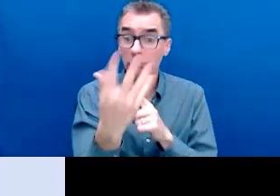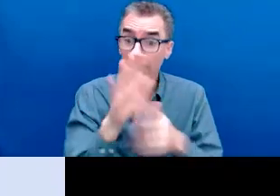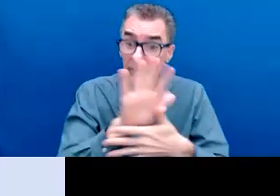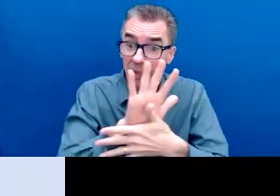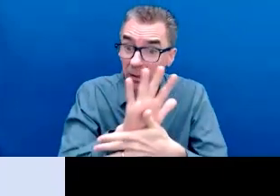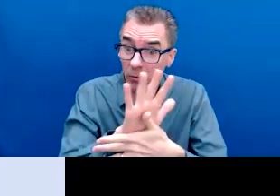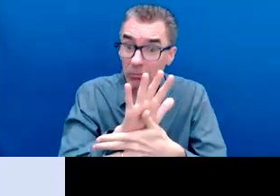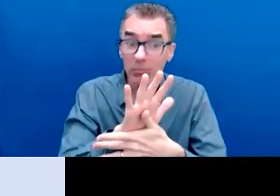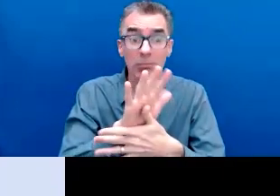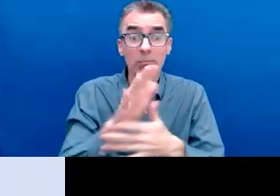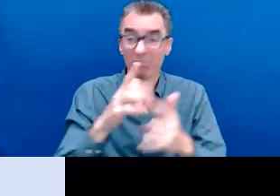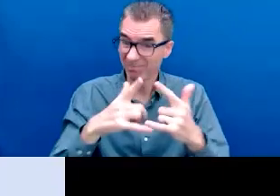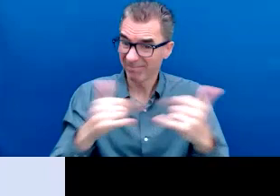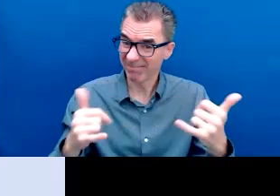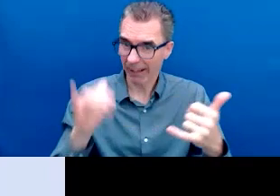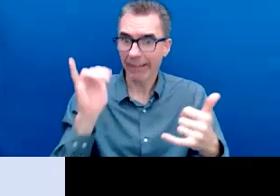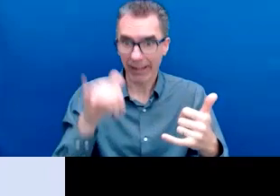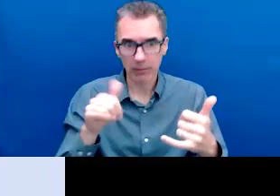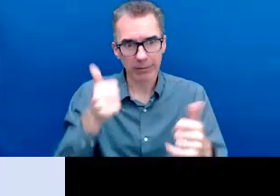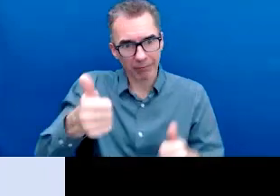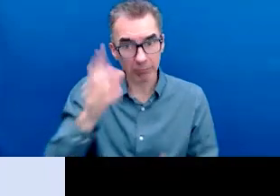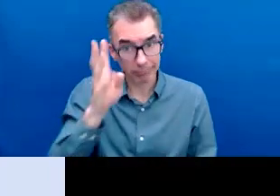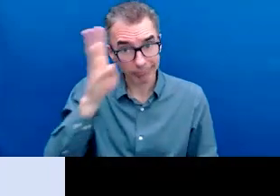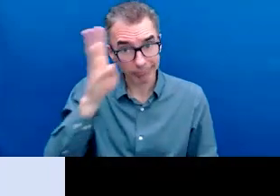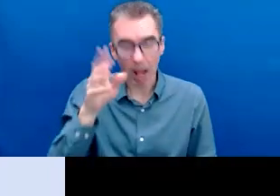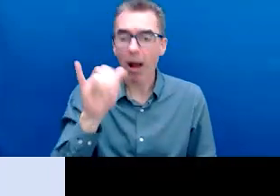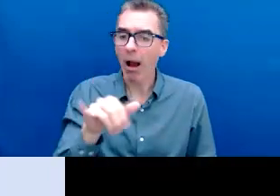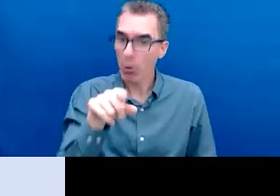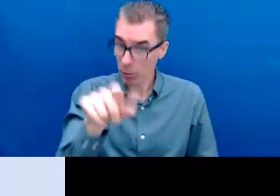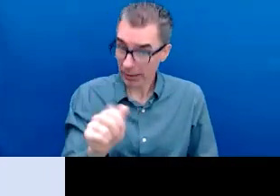You can create that, put a CC license on it